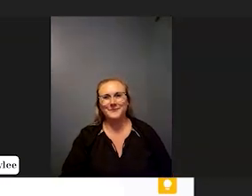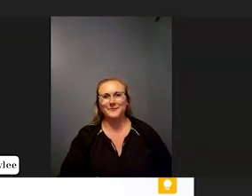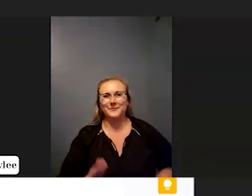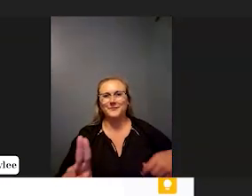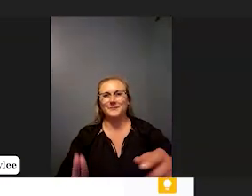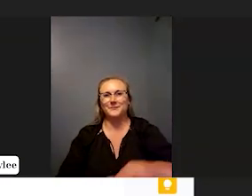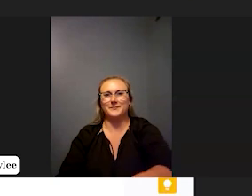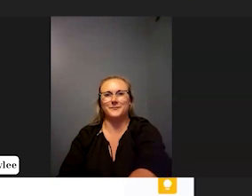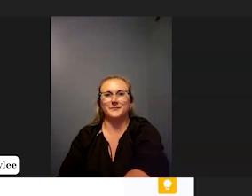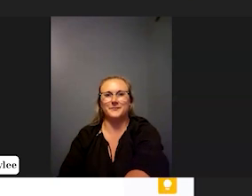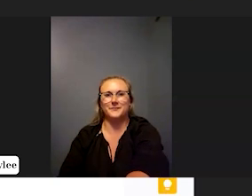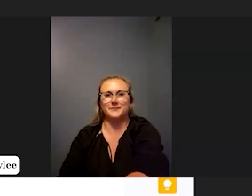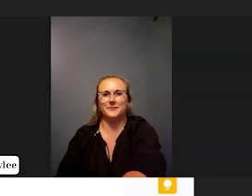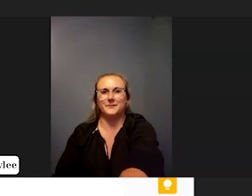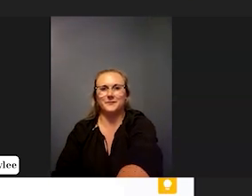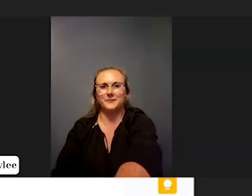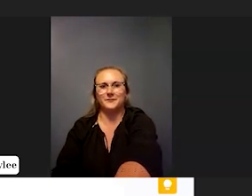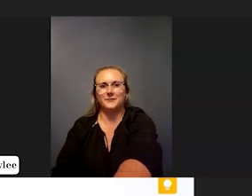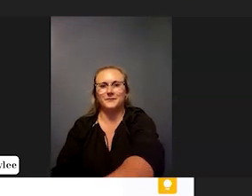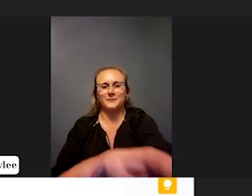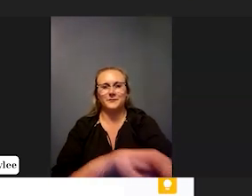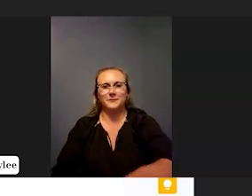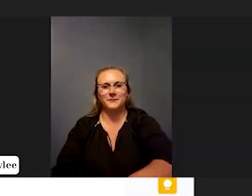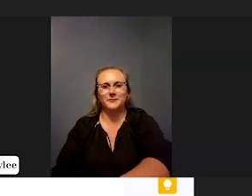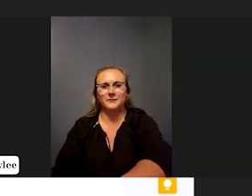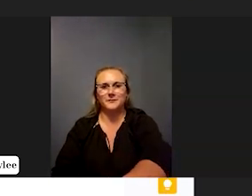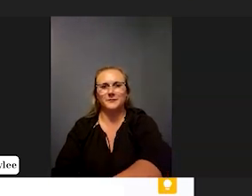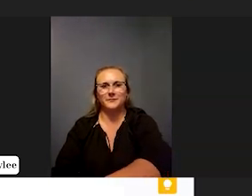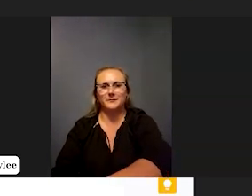And when you do that uh, you're going to get an option for alt text in there.